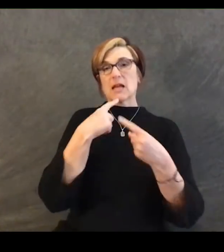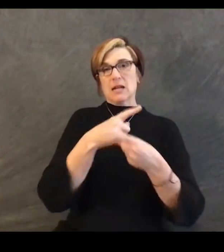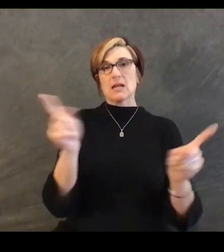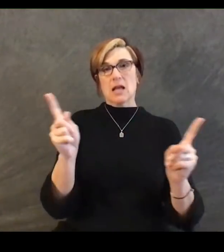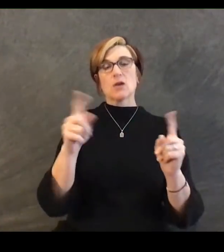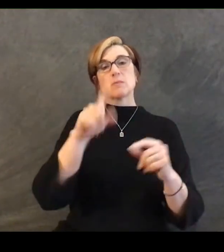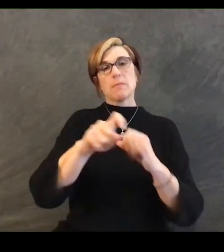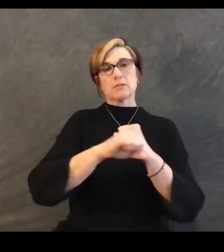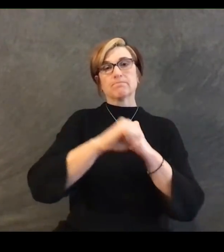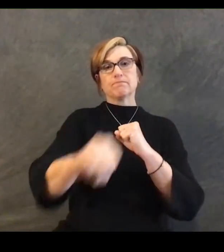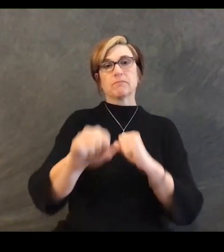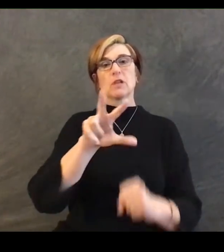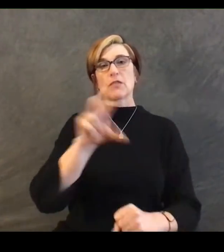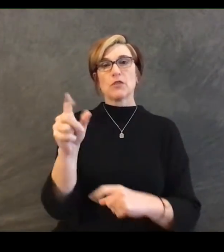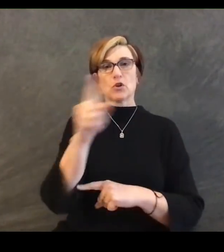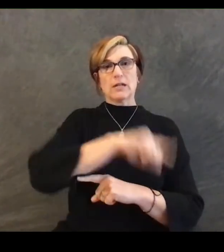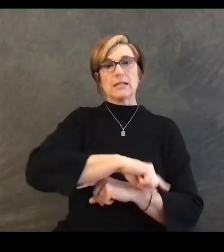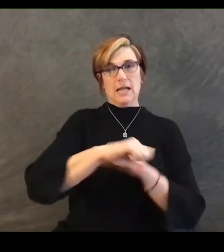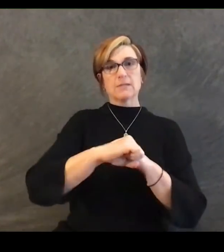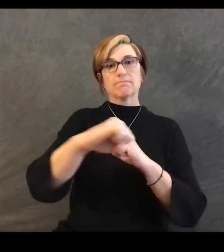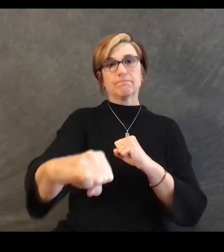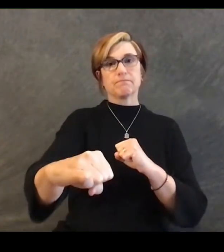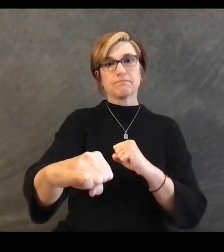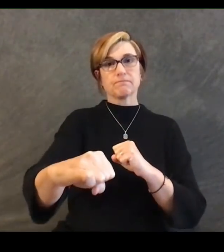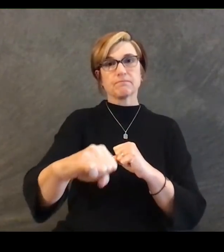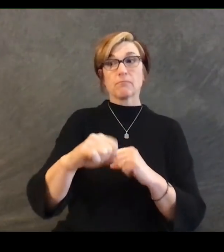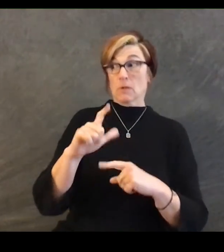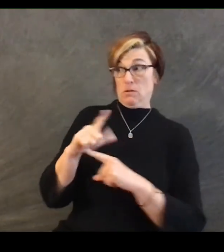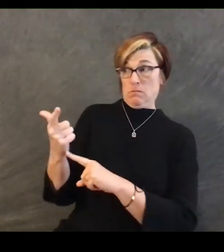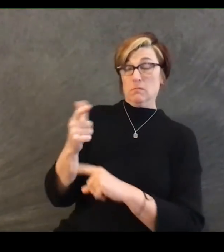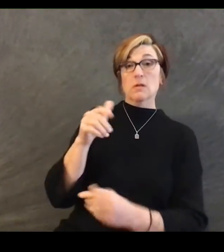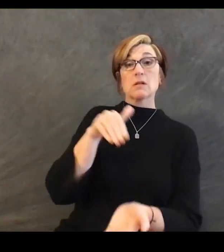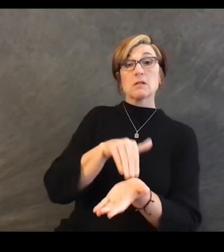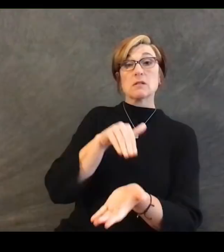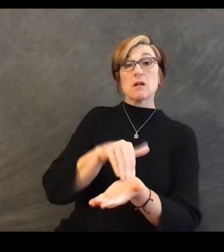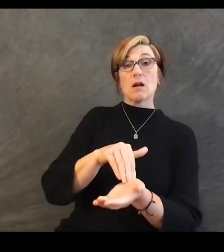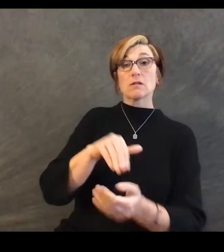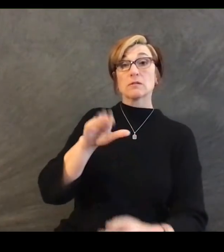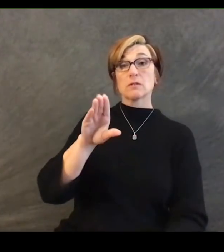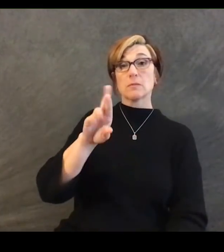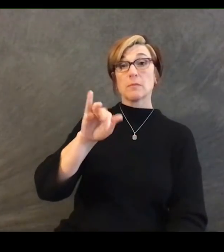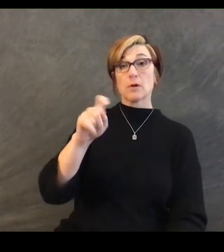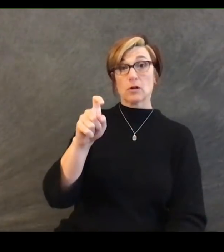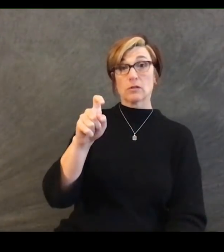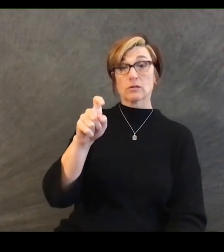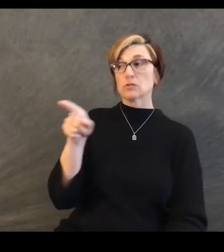the data that formed the basis for our decision to extend the guidelines and